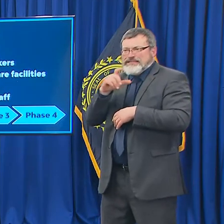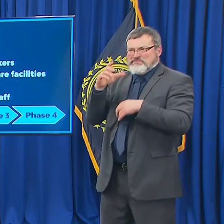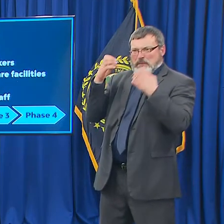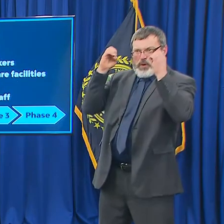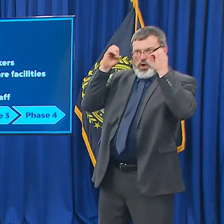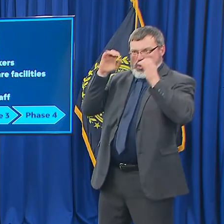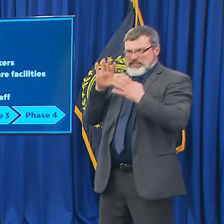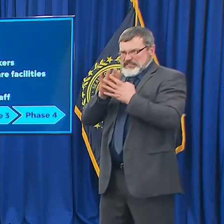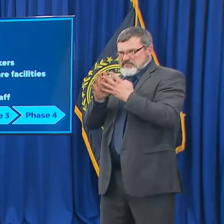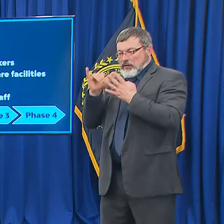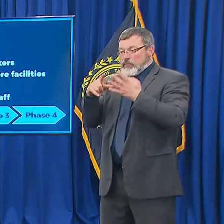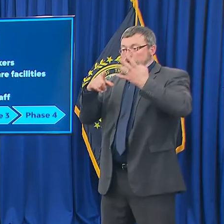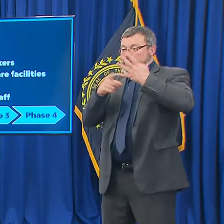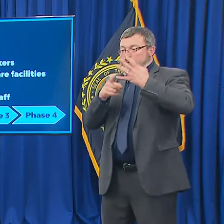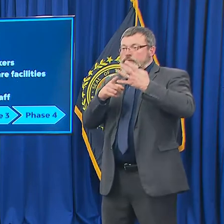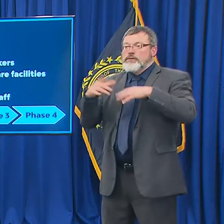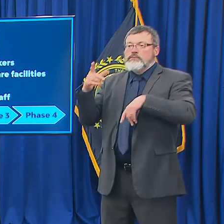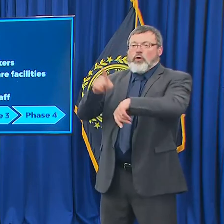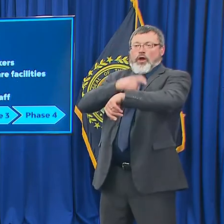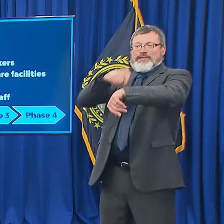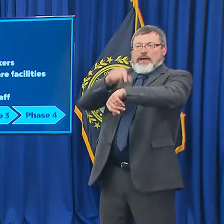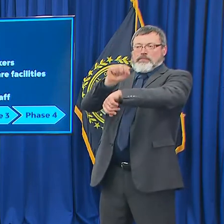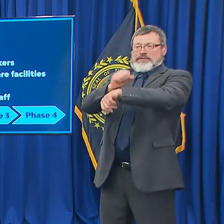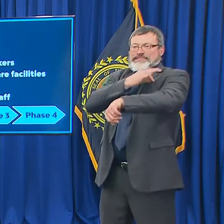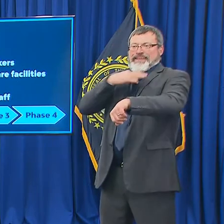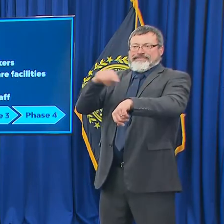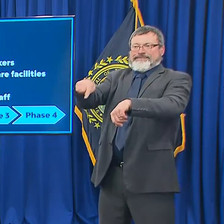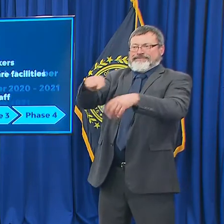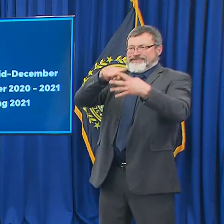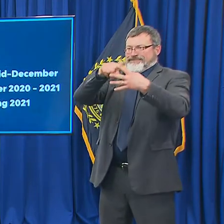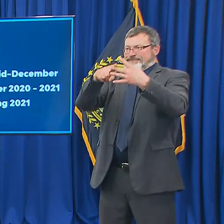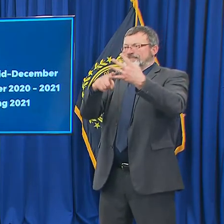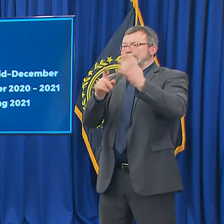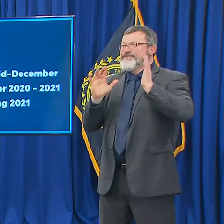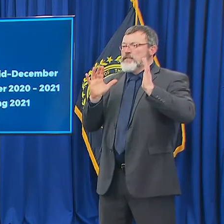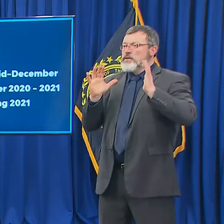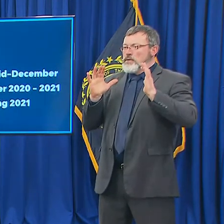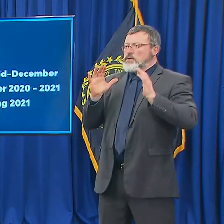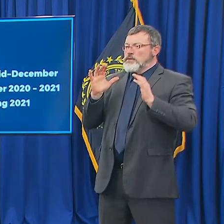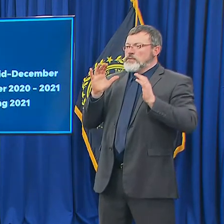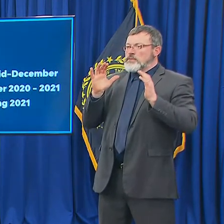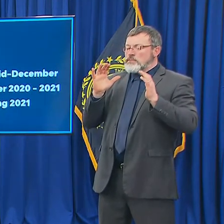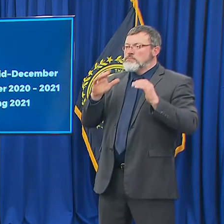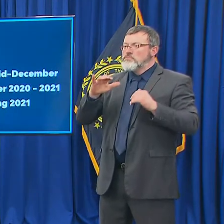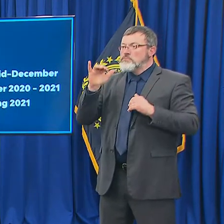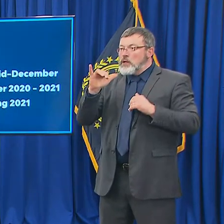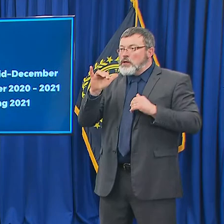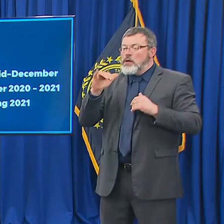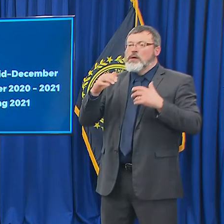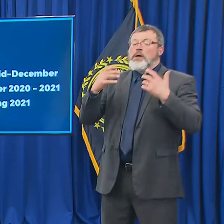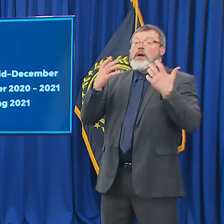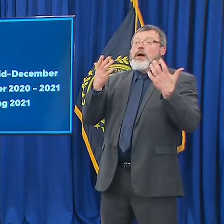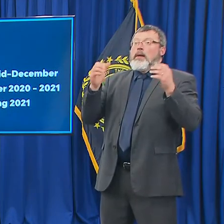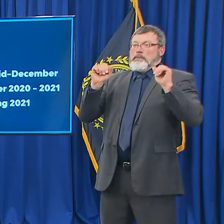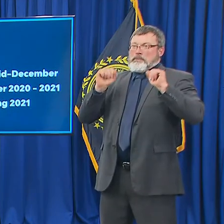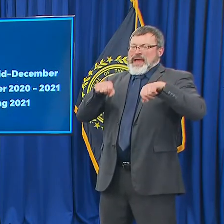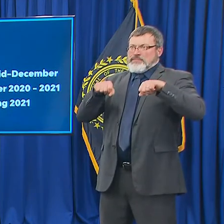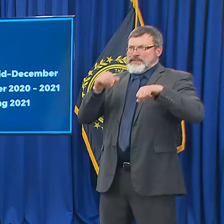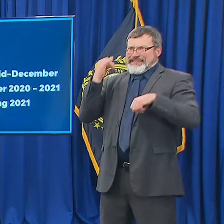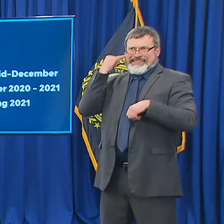and they're going to be the ones who are going to look at this from a medical perspective, looking at who should get this vaccine